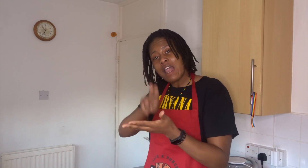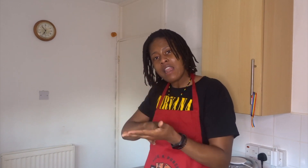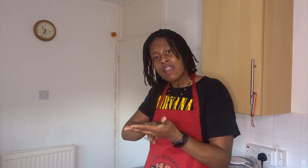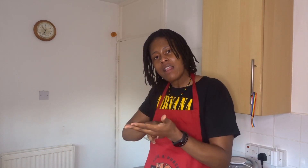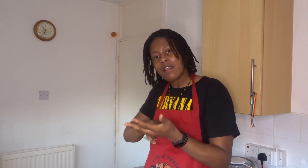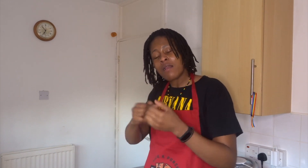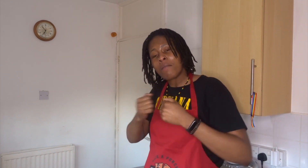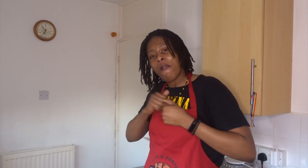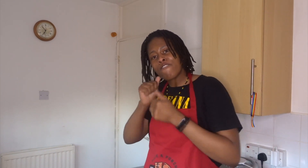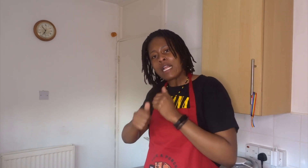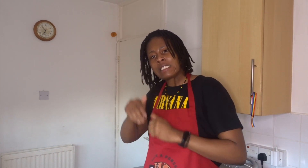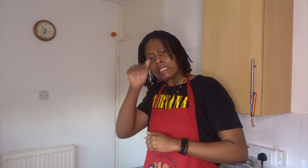This dish is suitable for vegans lovers.